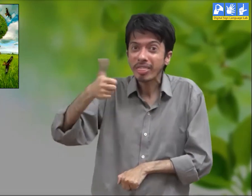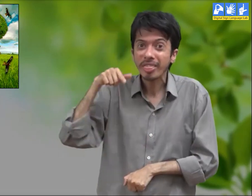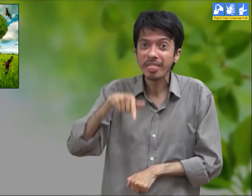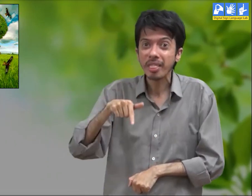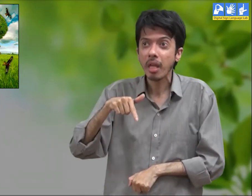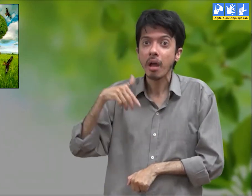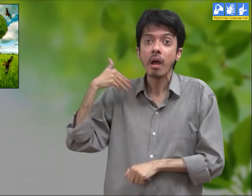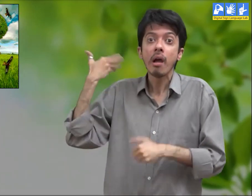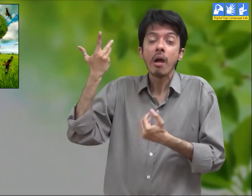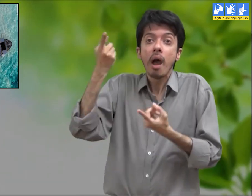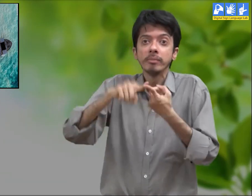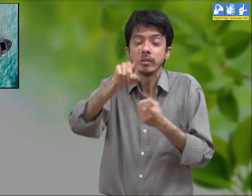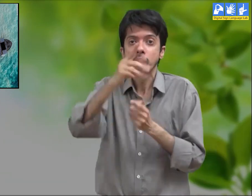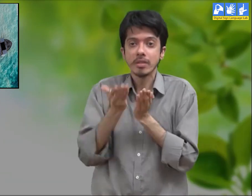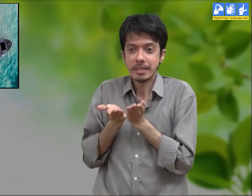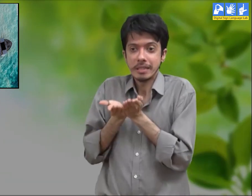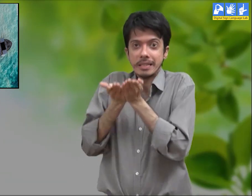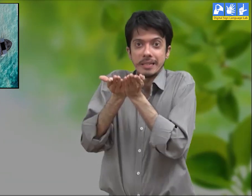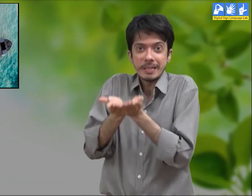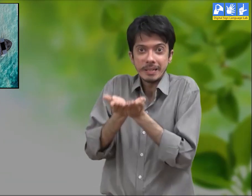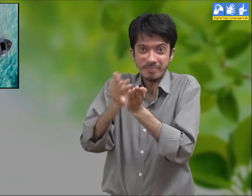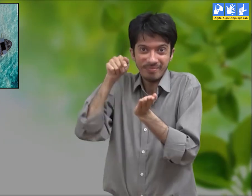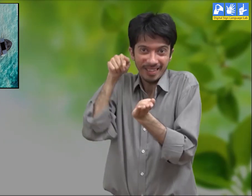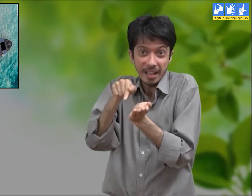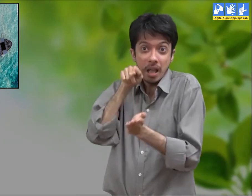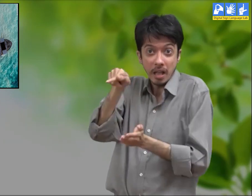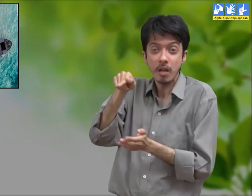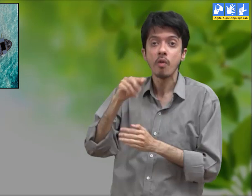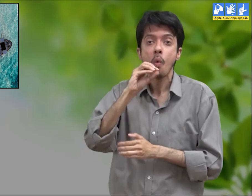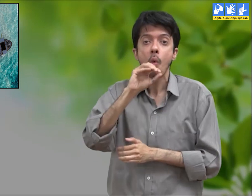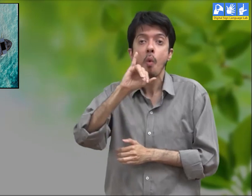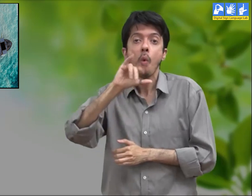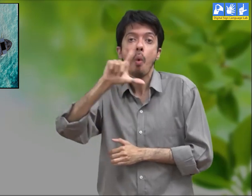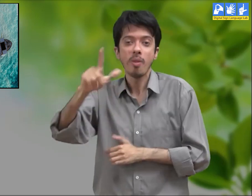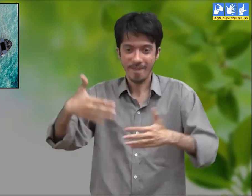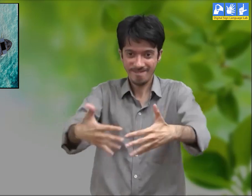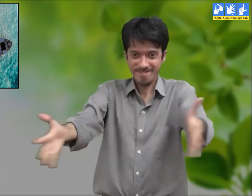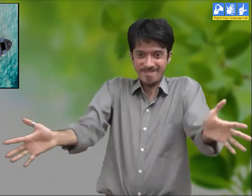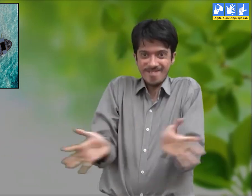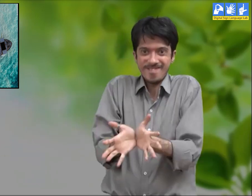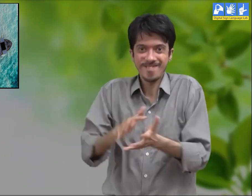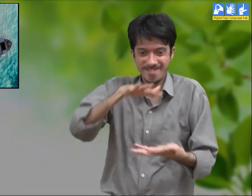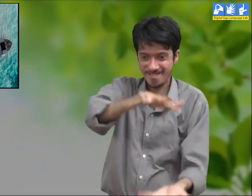We could see the stones and rocks beneath the water. Over a few months ago Japanese cargo ship ran aground on